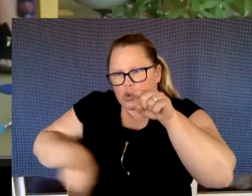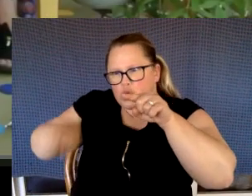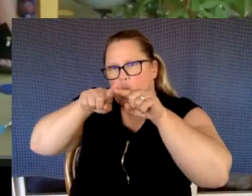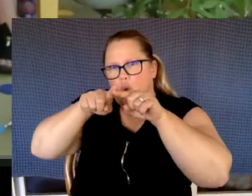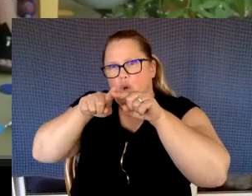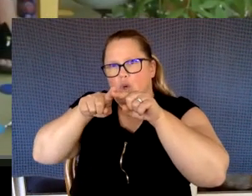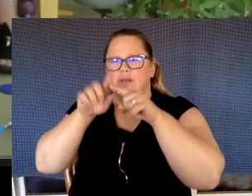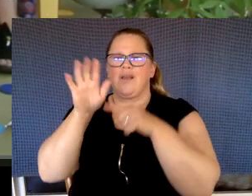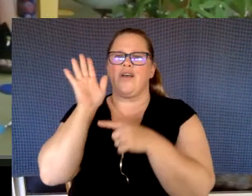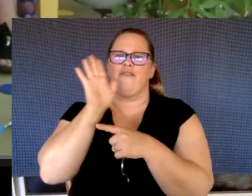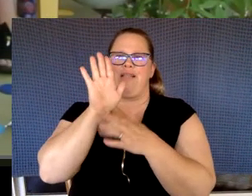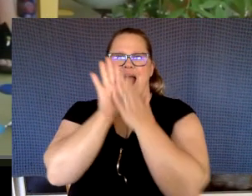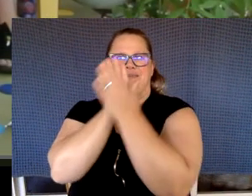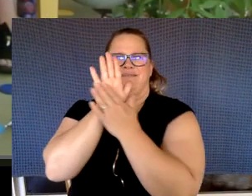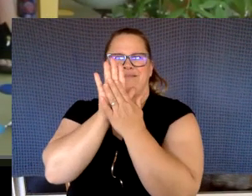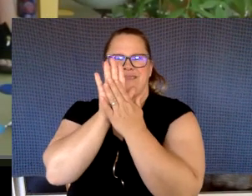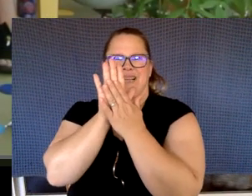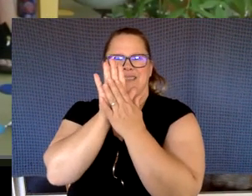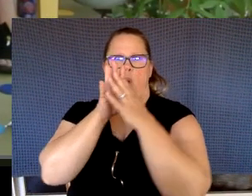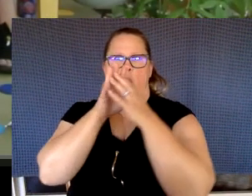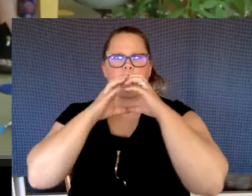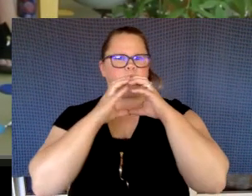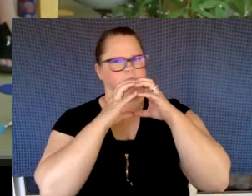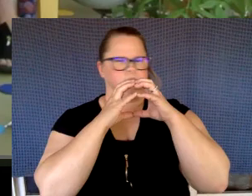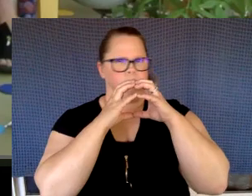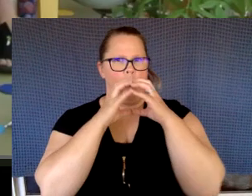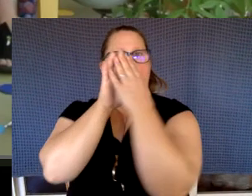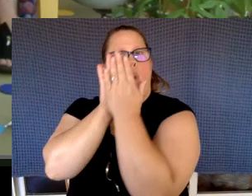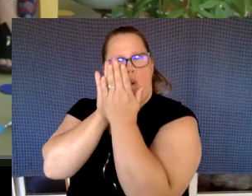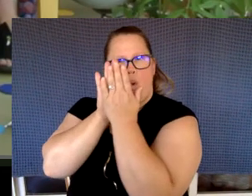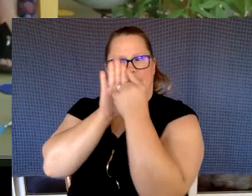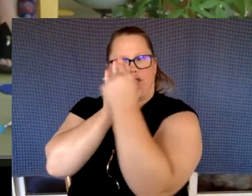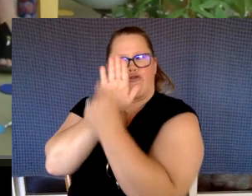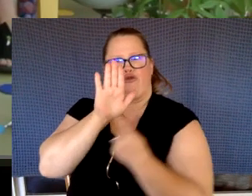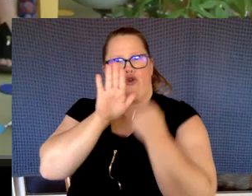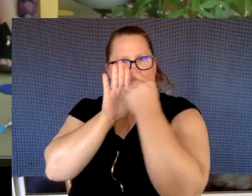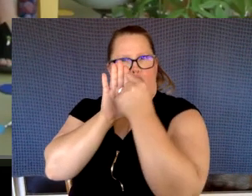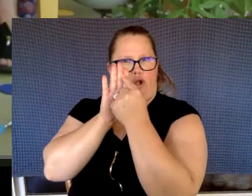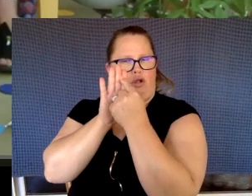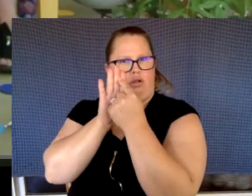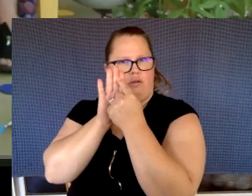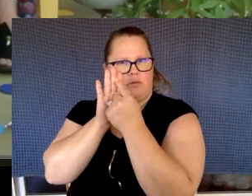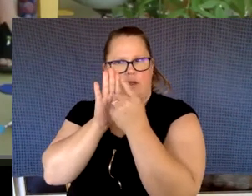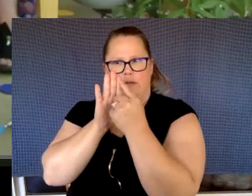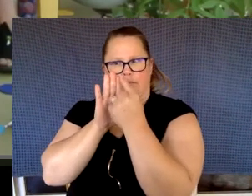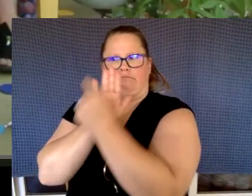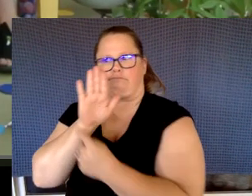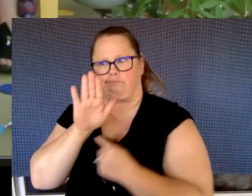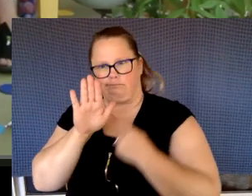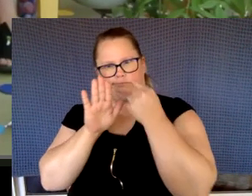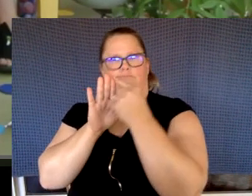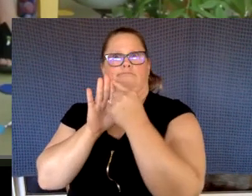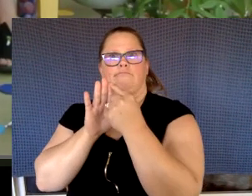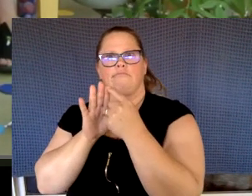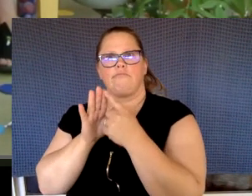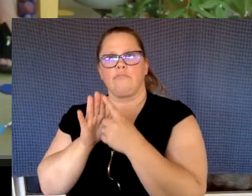are flat. They are not three-dimensional like a sphere. They are a round, continuous line touching its tail.